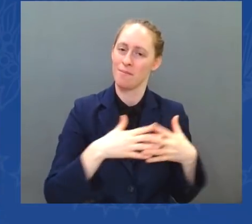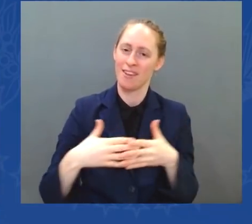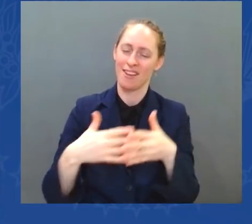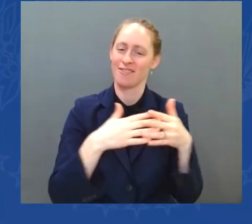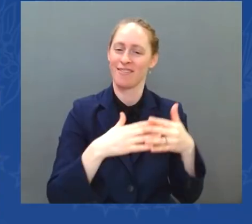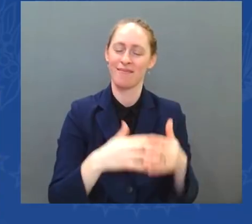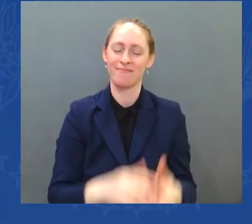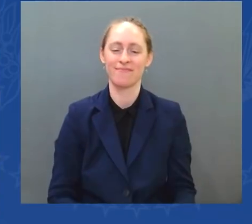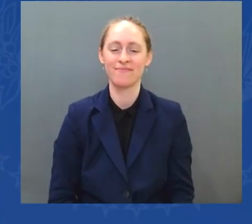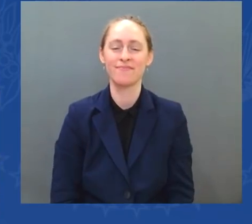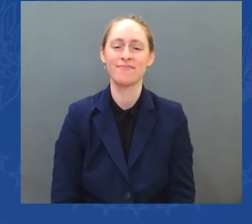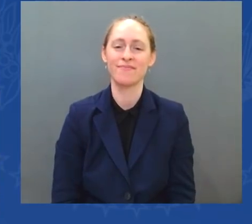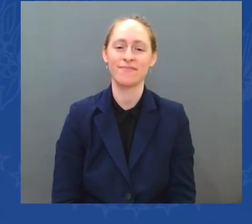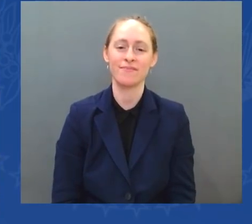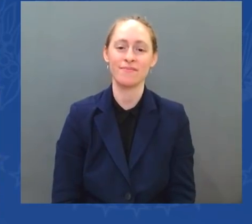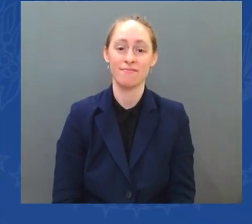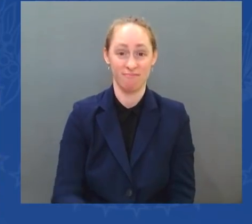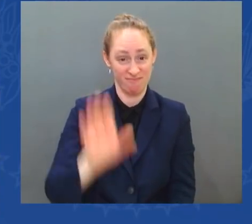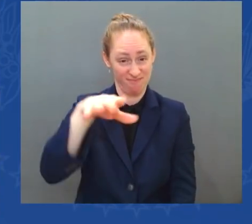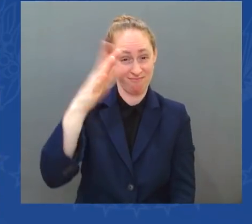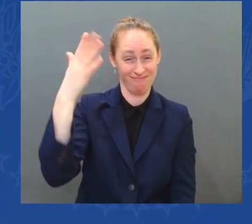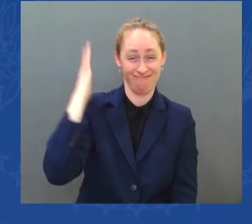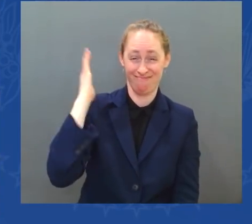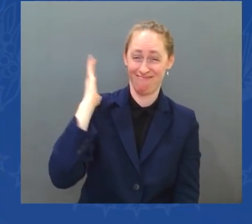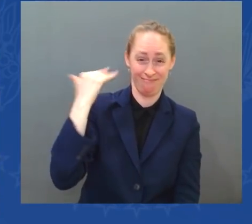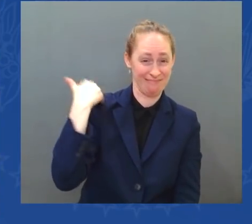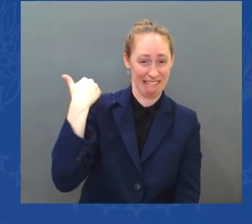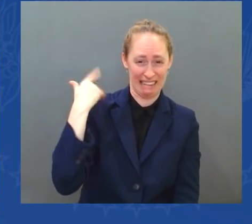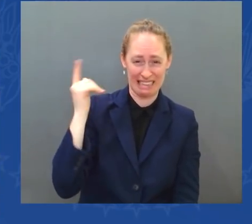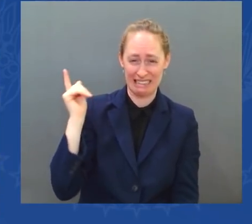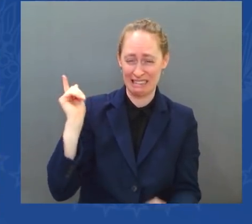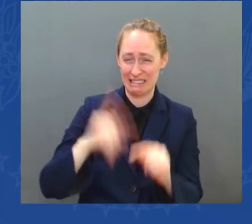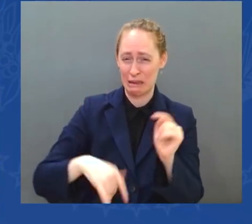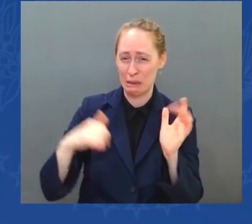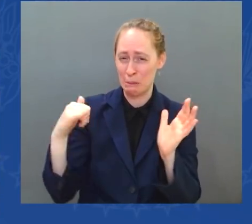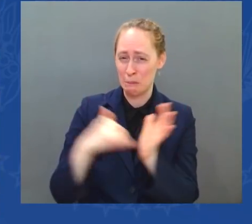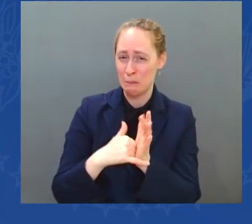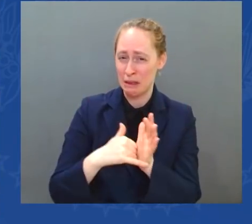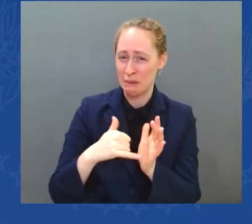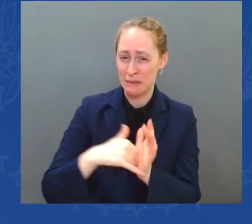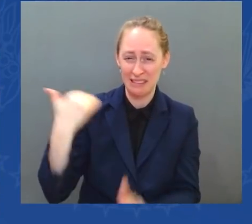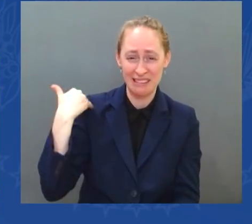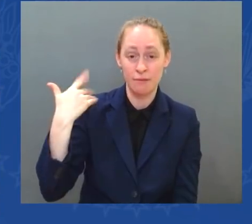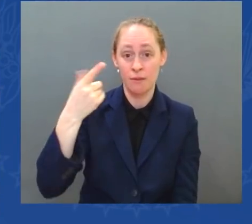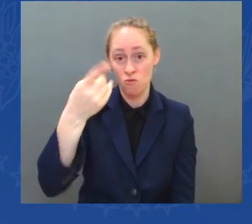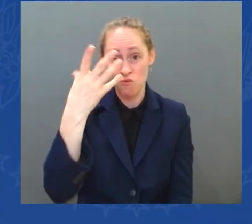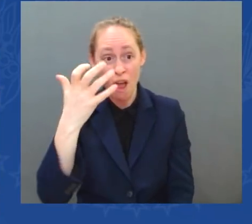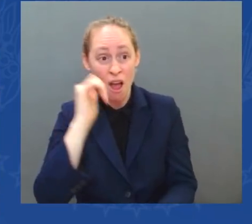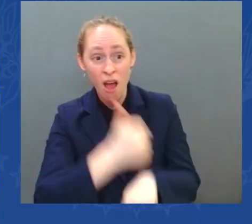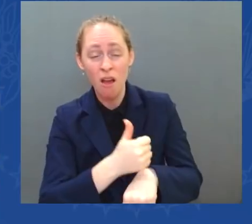They would have built the factory overseas. Intel. Intel is building a -- the chairman of the board of Intel